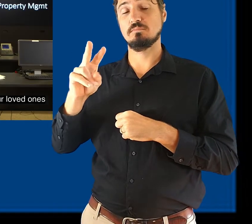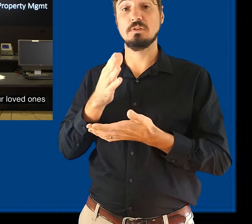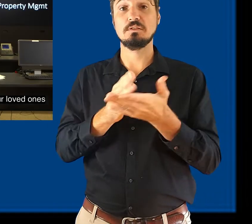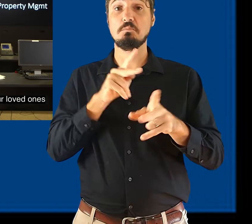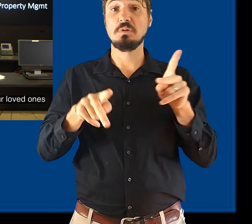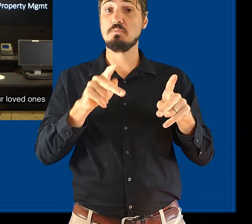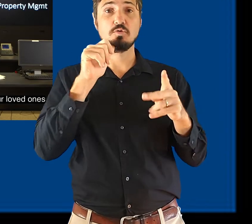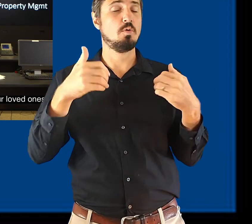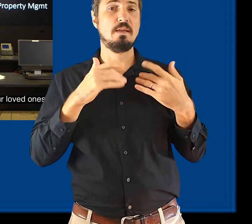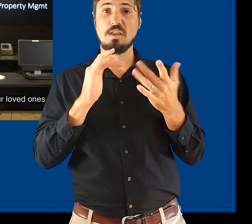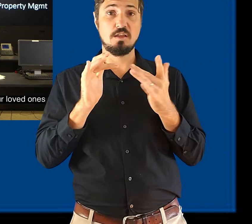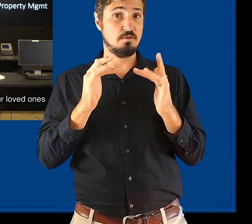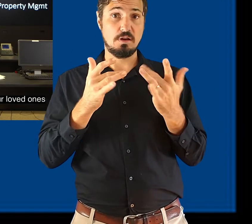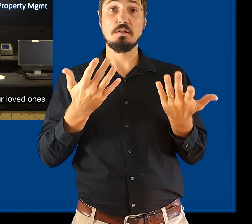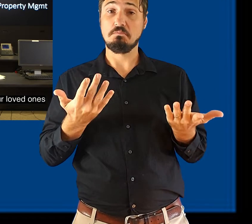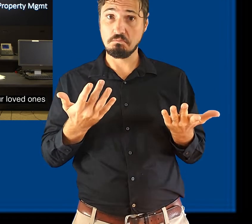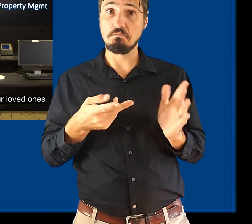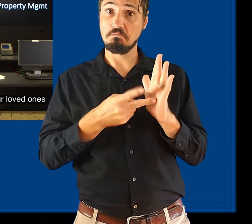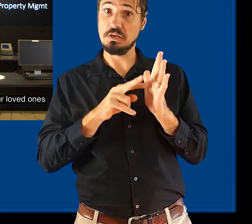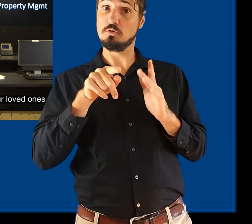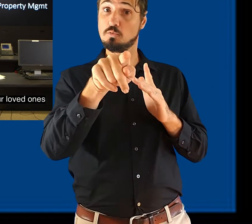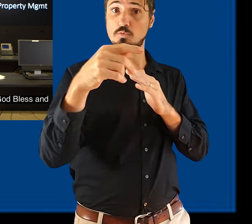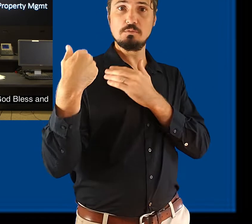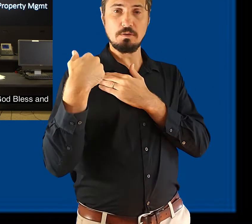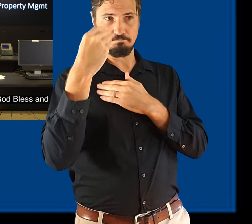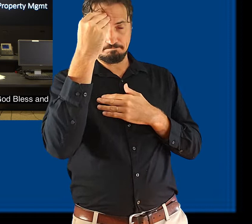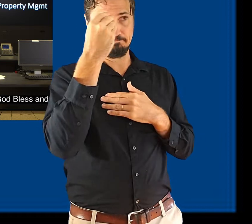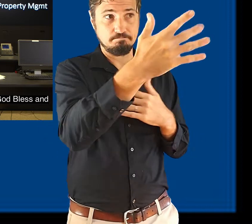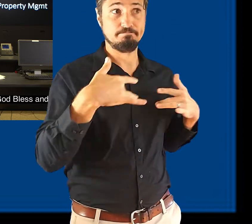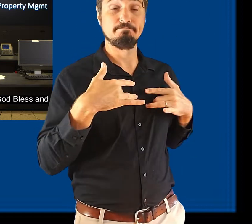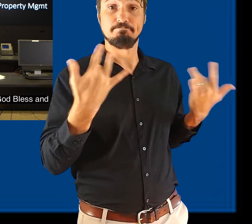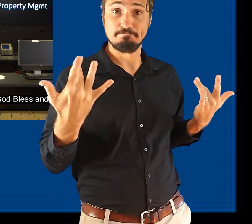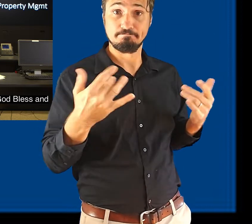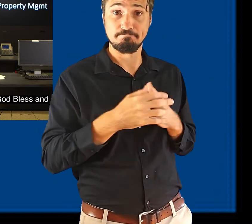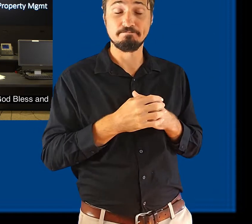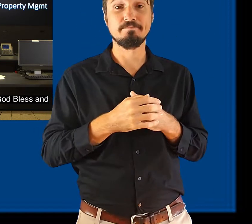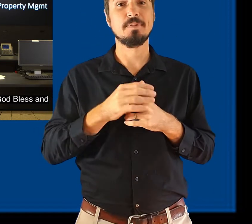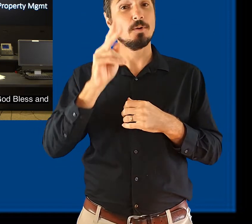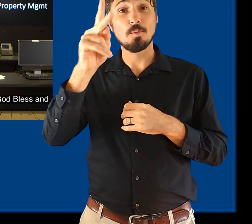Once again, Kauai, We can do this! Hang in there and take care of one another. God Bless and Aloha!